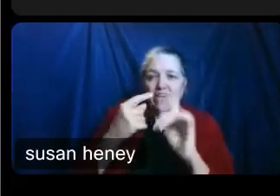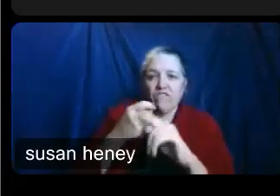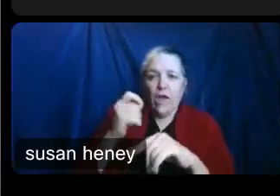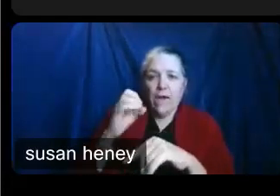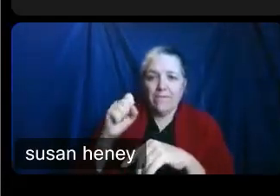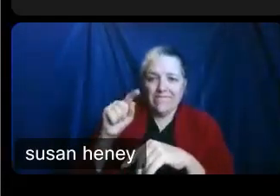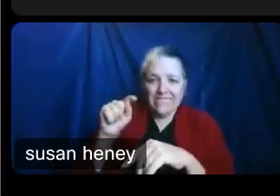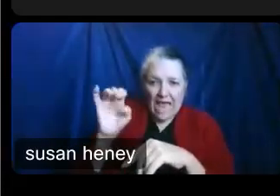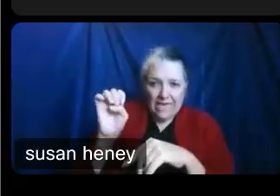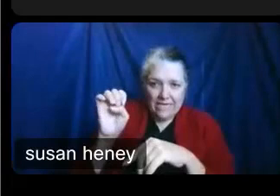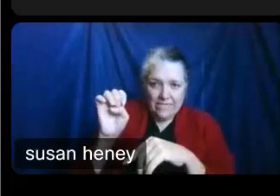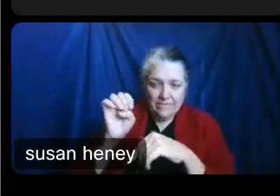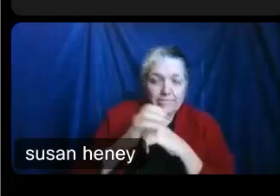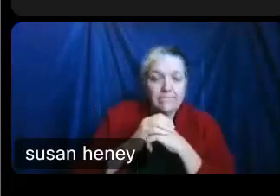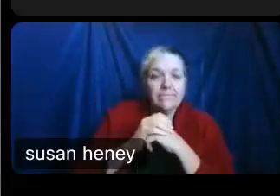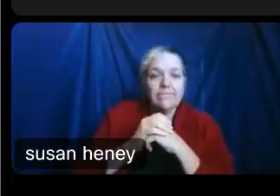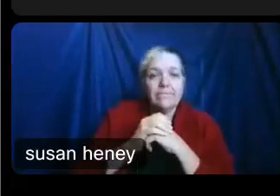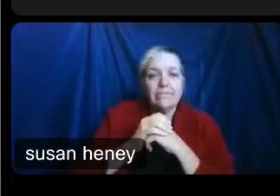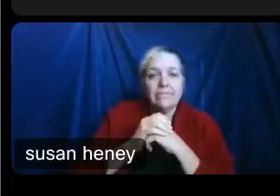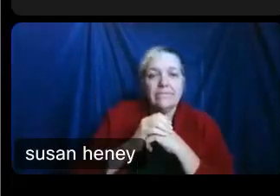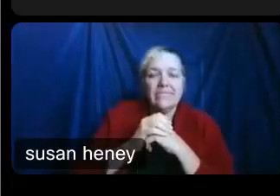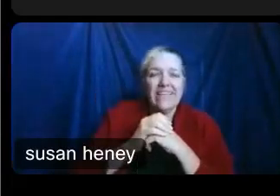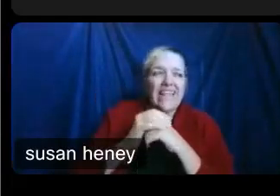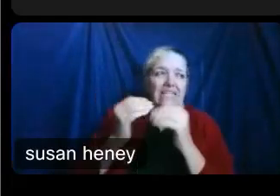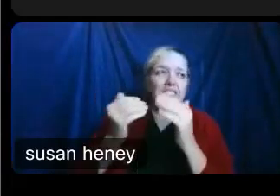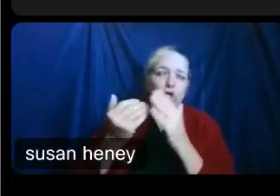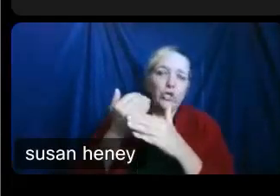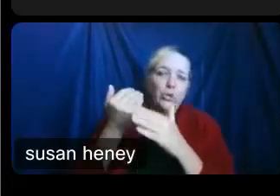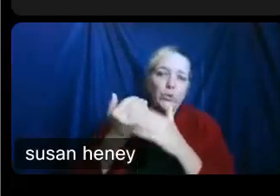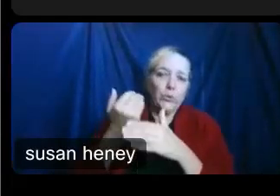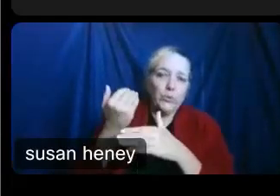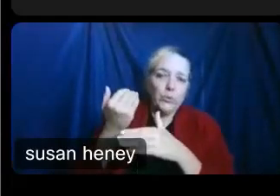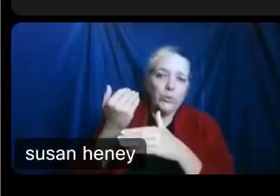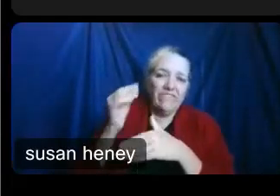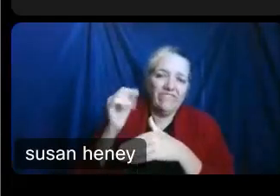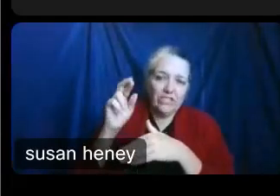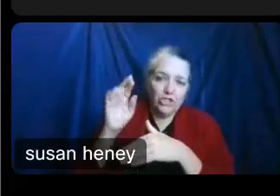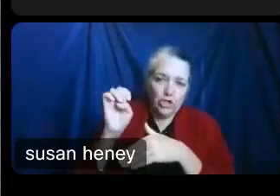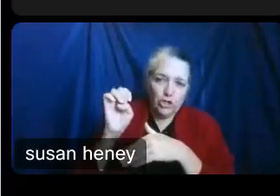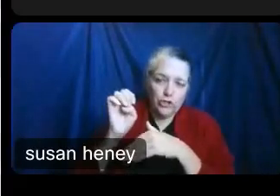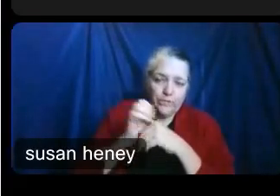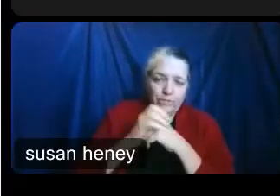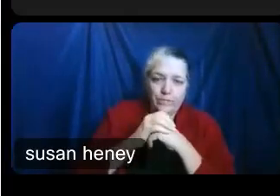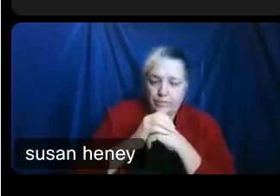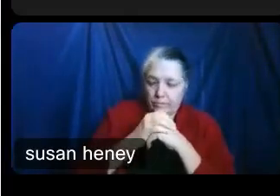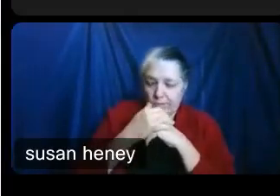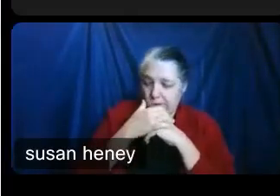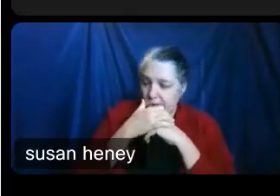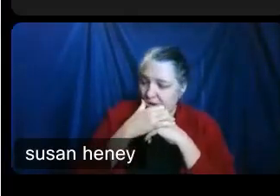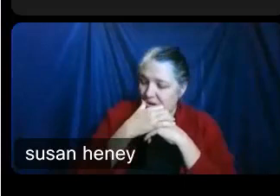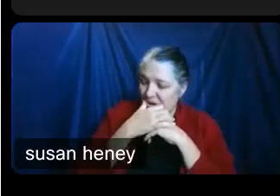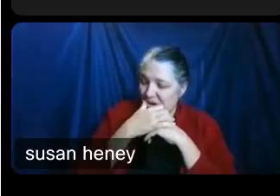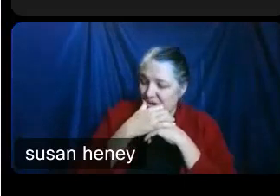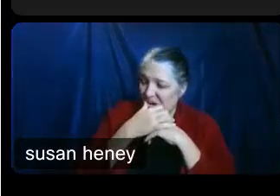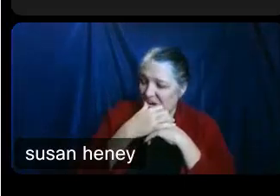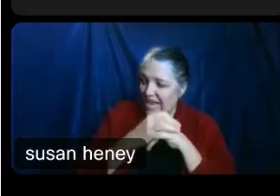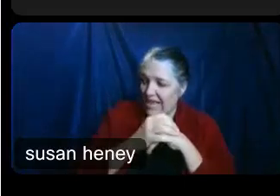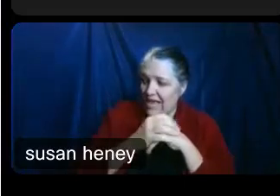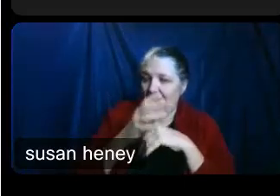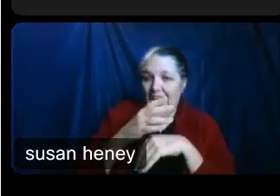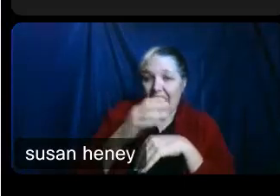is certainly a newer feature that we wanted to show. Also, if you do want to change the